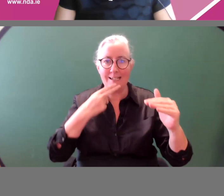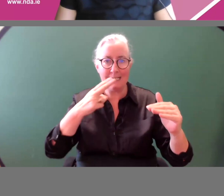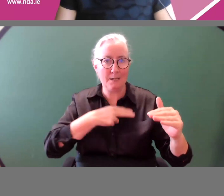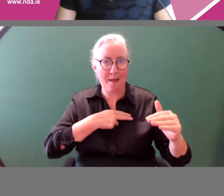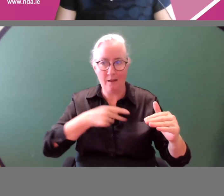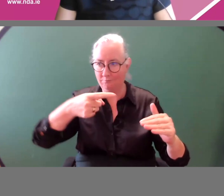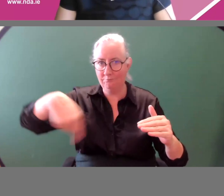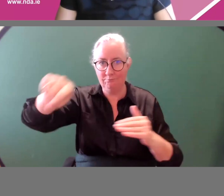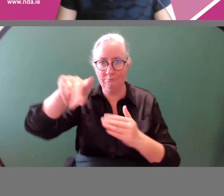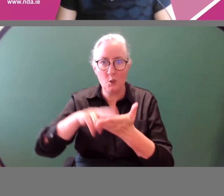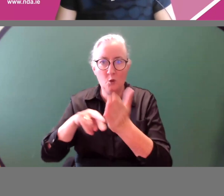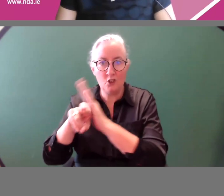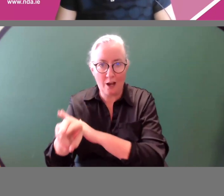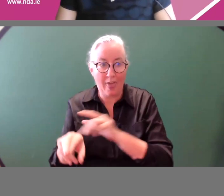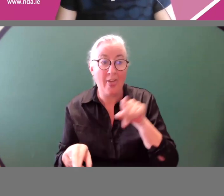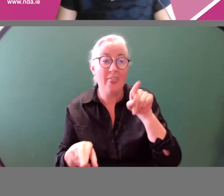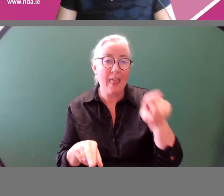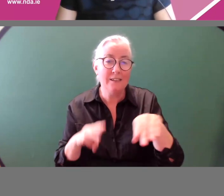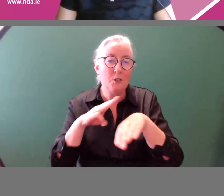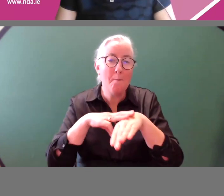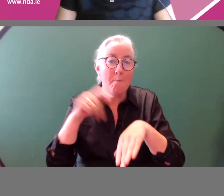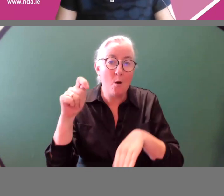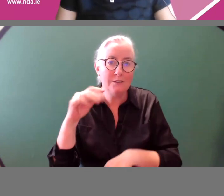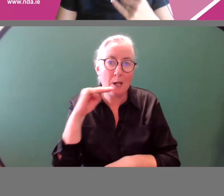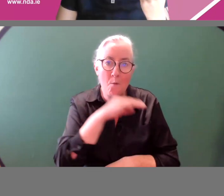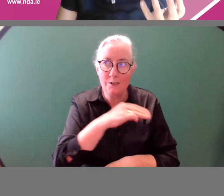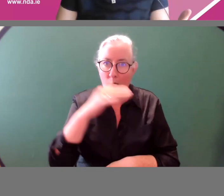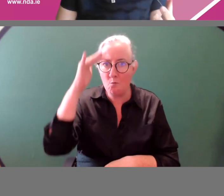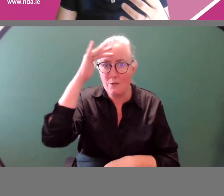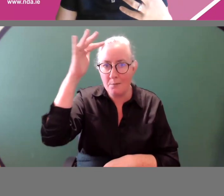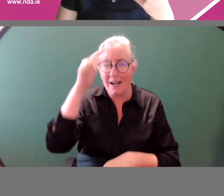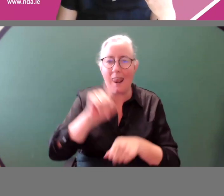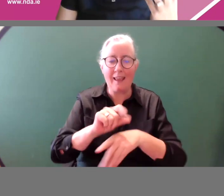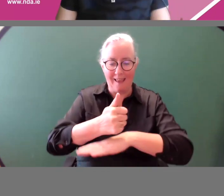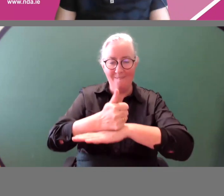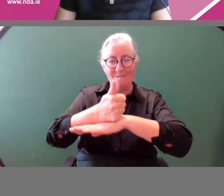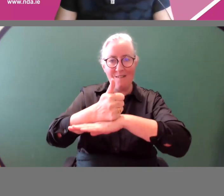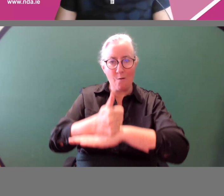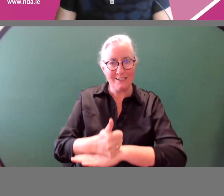and for me this is probably the most important principle, the foundational one that’s related to